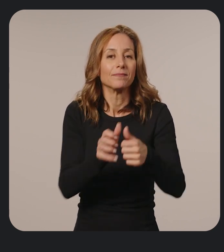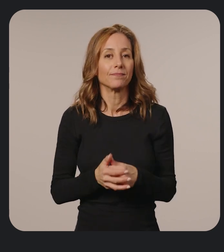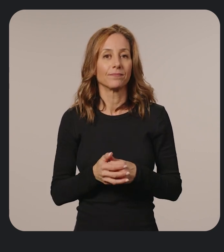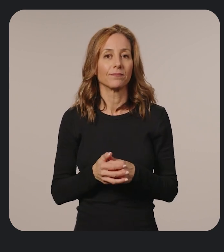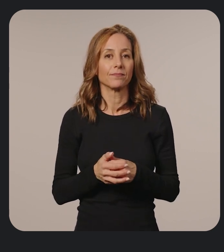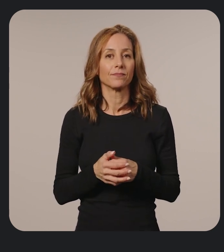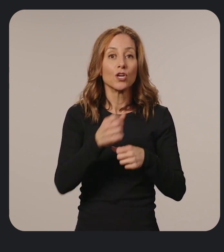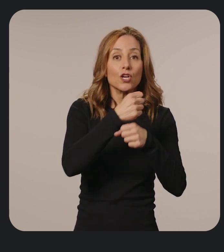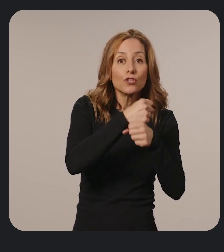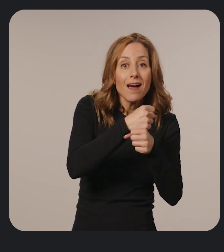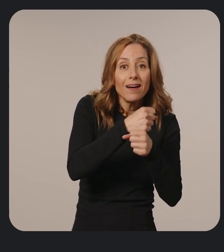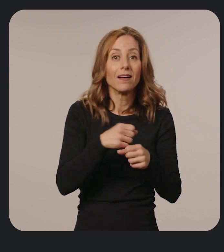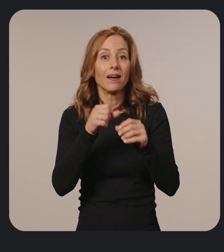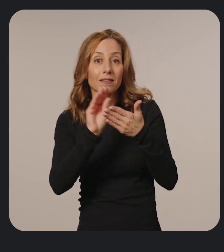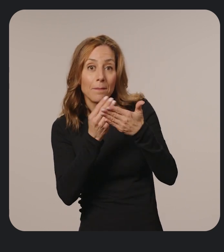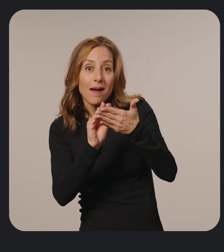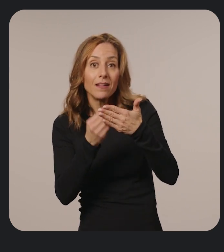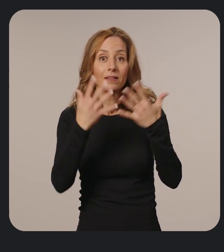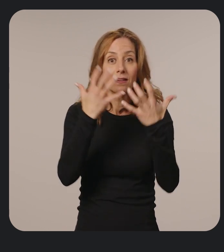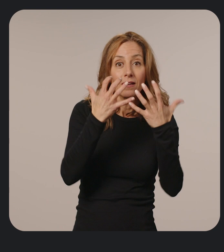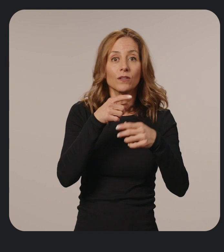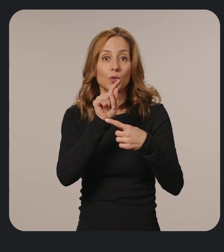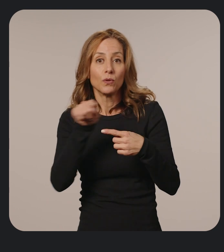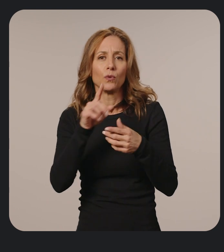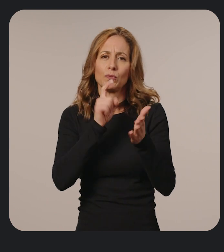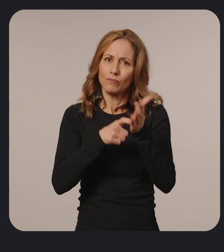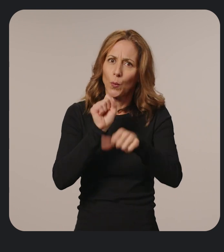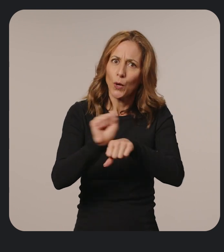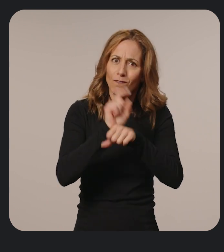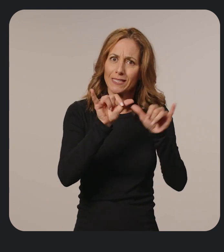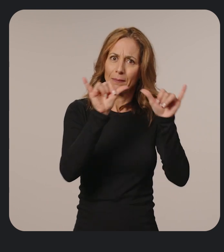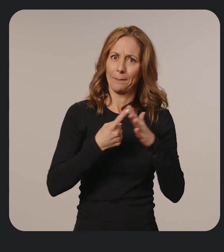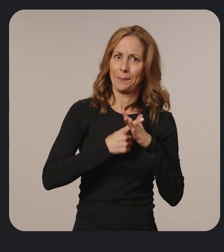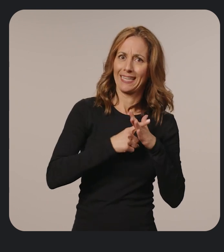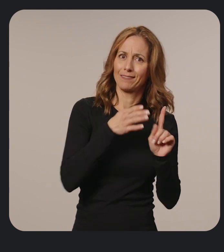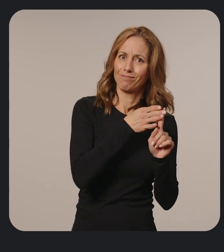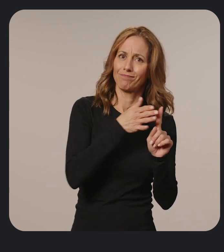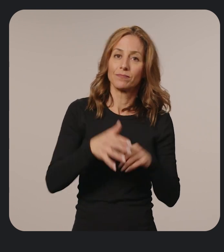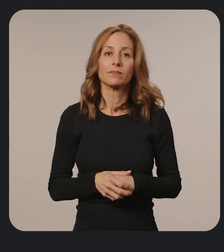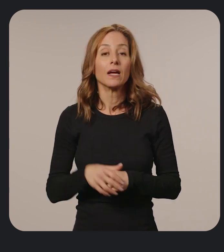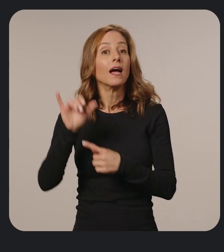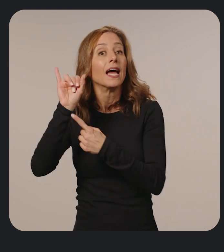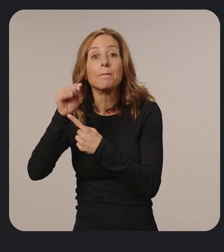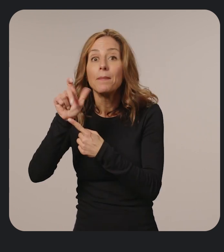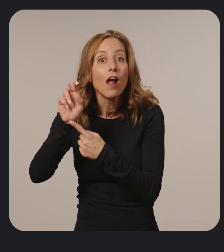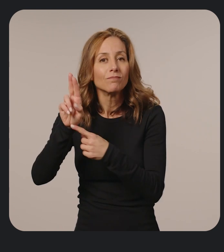and then smooth performance afterward. Creating and compiling the shaders took work for the system at the beginning of the animation.